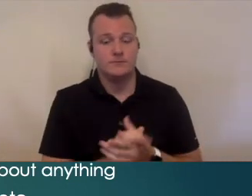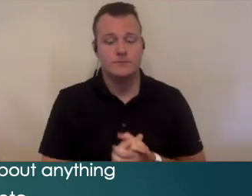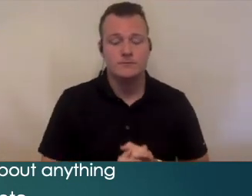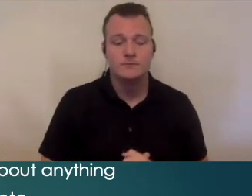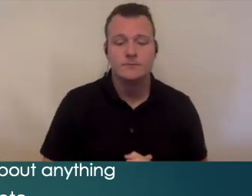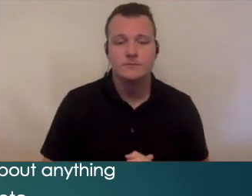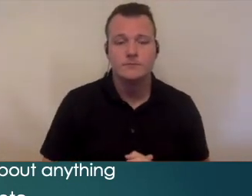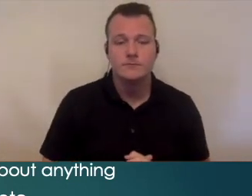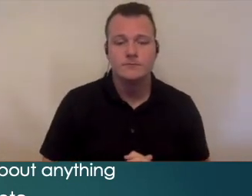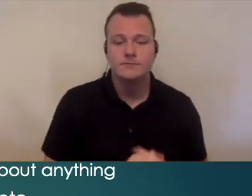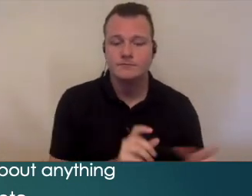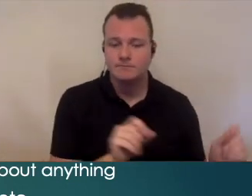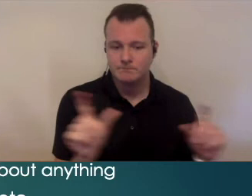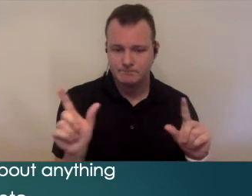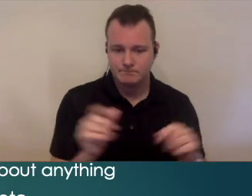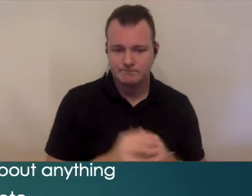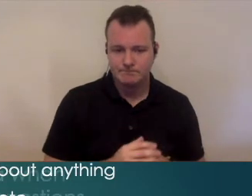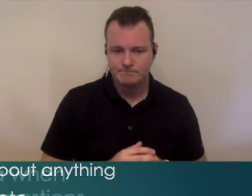Next slide.